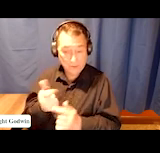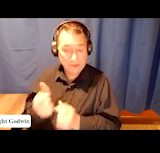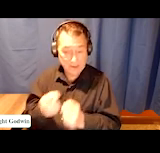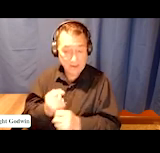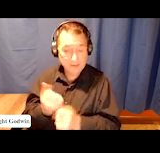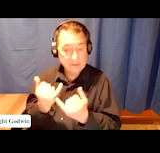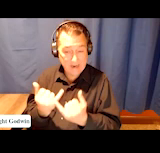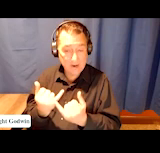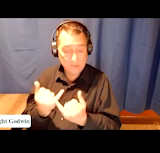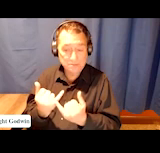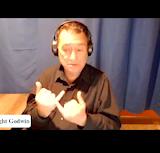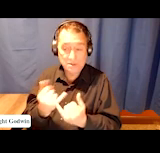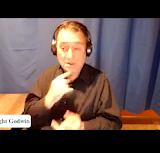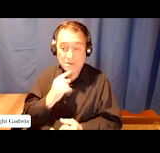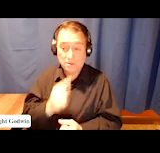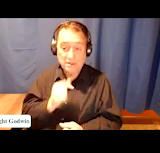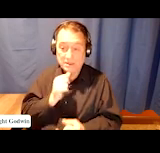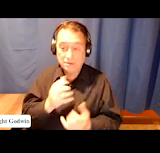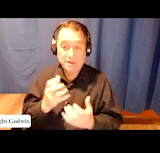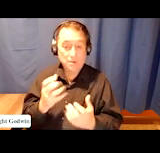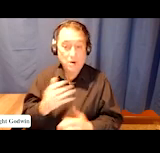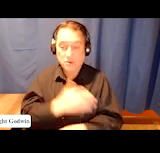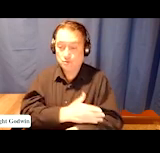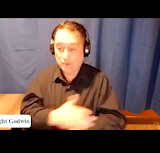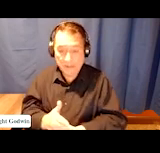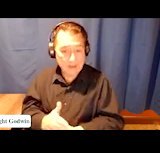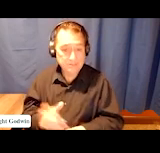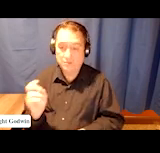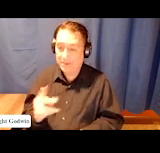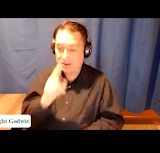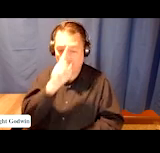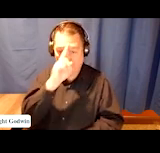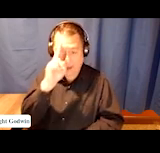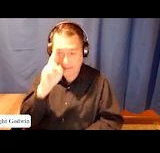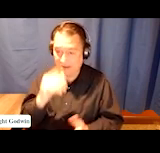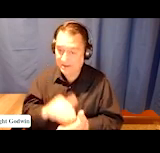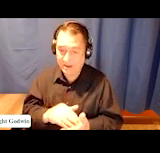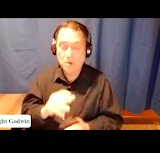And I really don't want to relapse because working on your recovery is